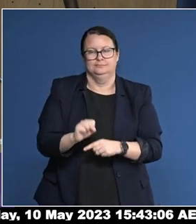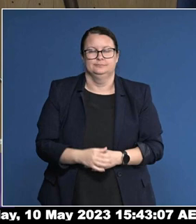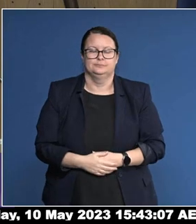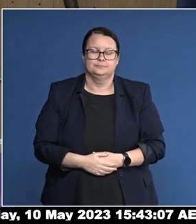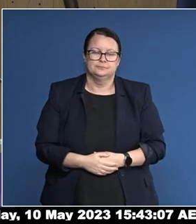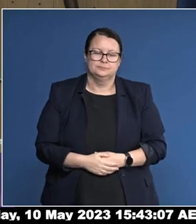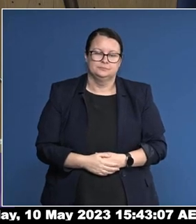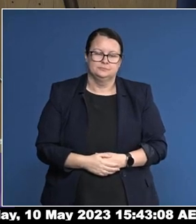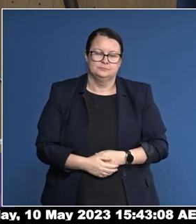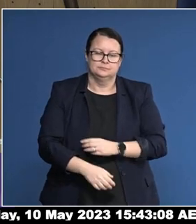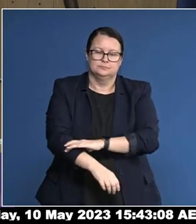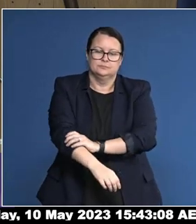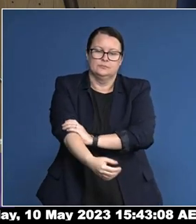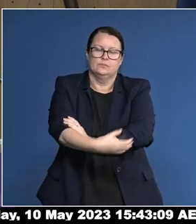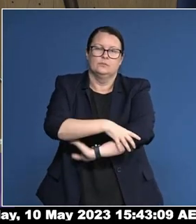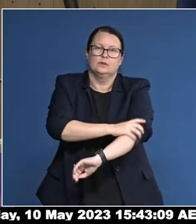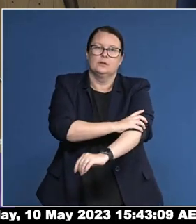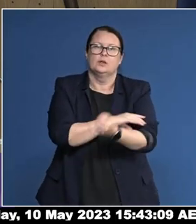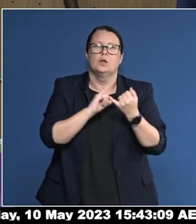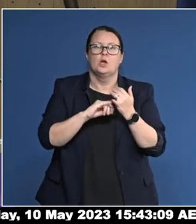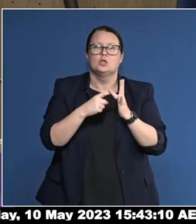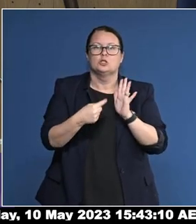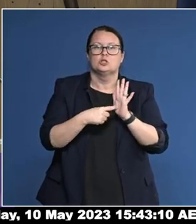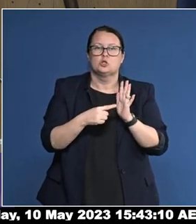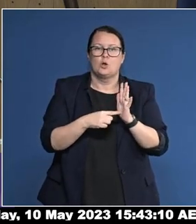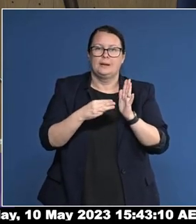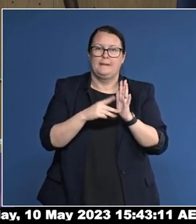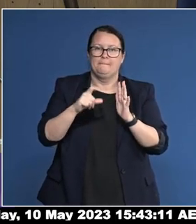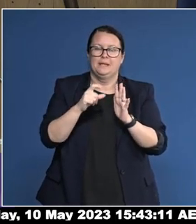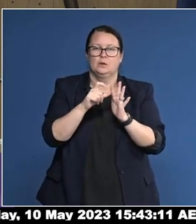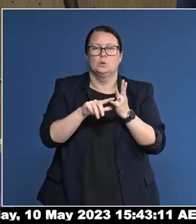Scott McDougall, Queensland Human Rights Commissioner, told the Royal Commission about